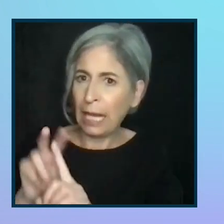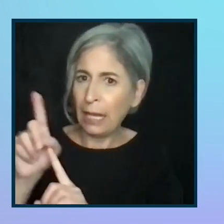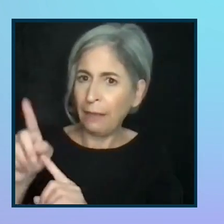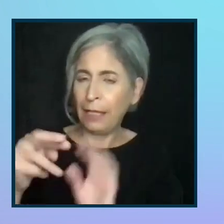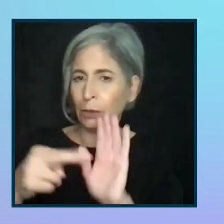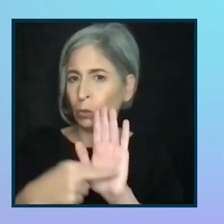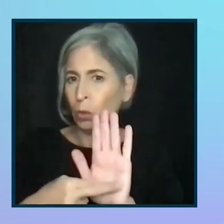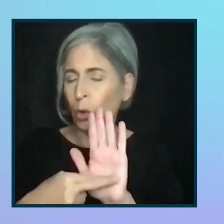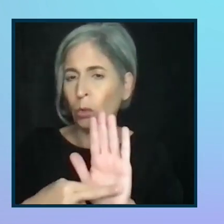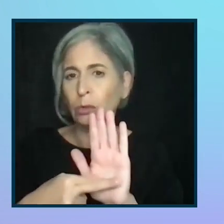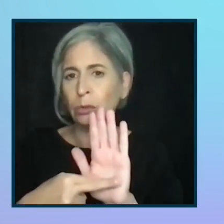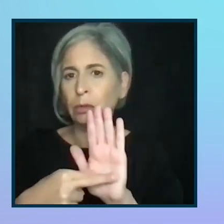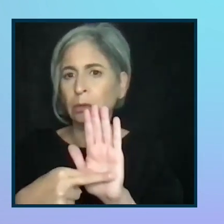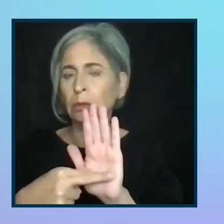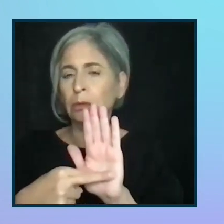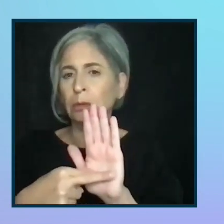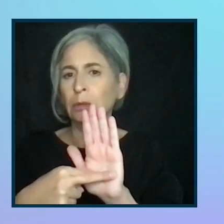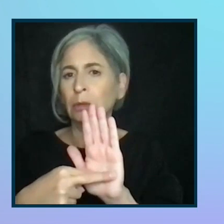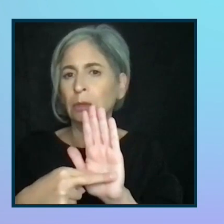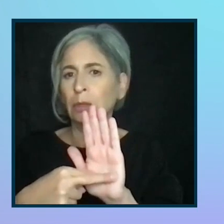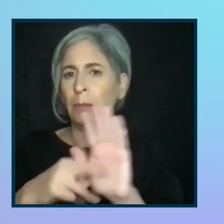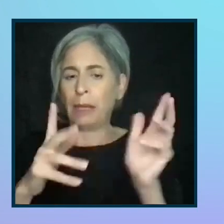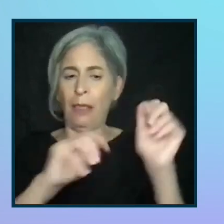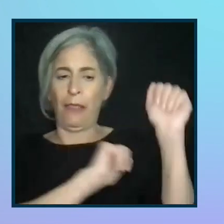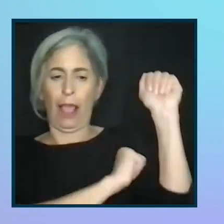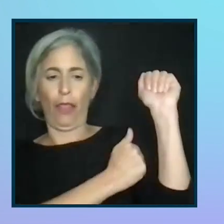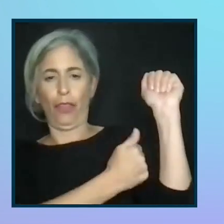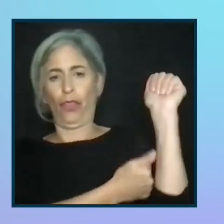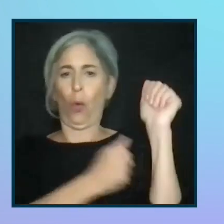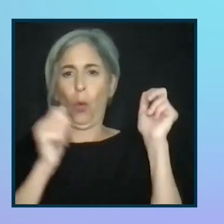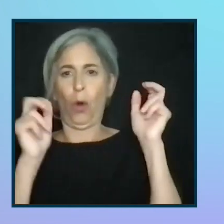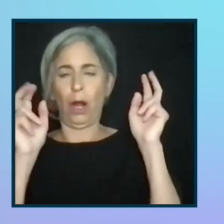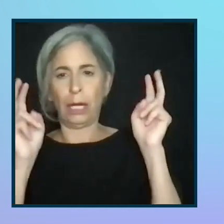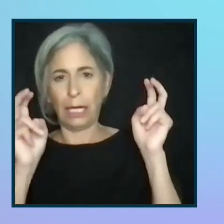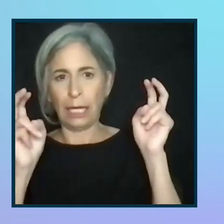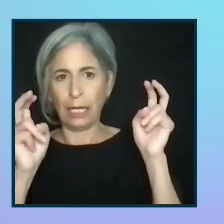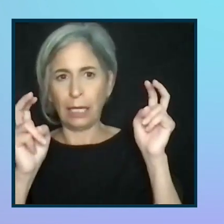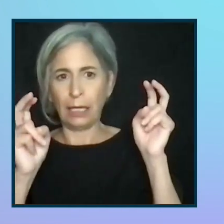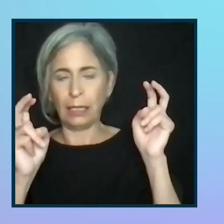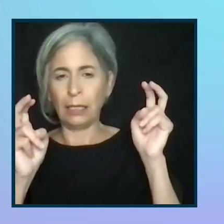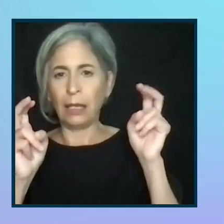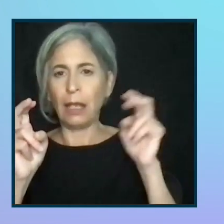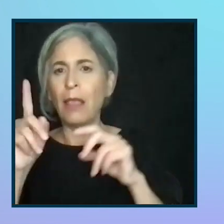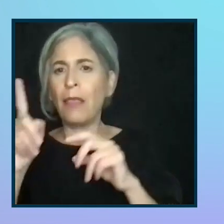of being the authority, they tend to, in my purview, they tend to also be people